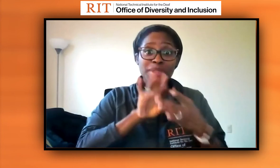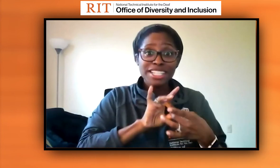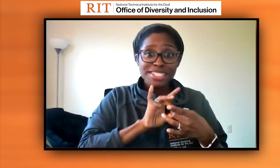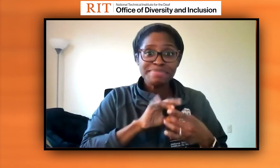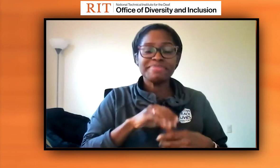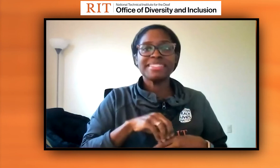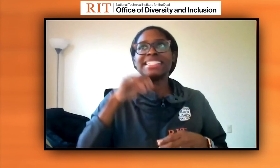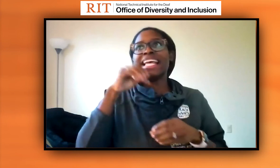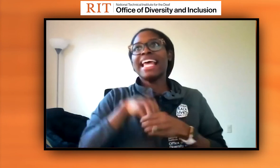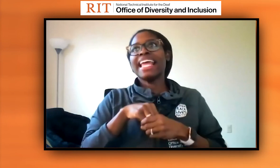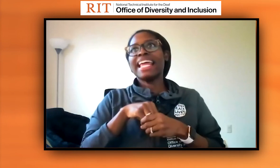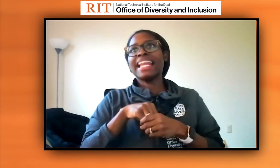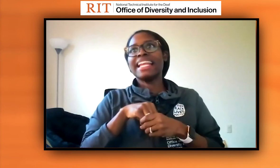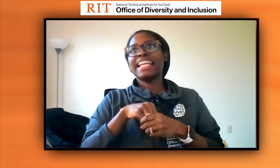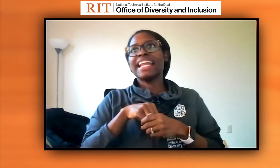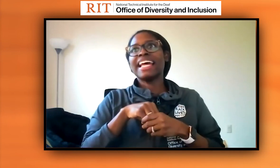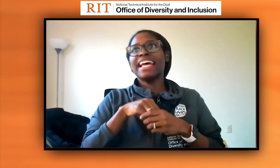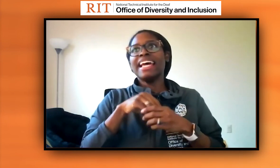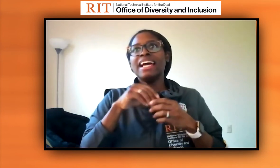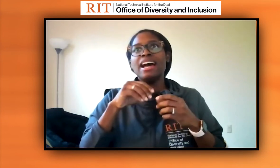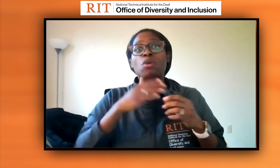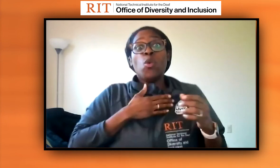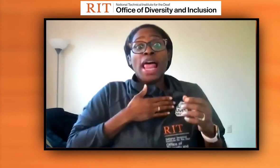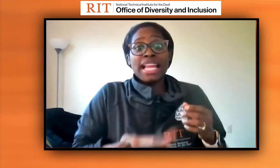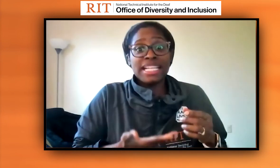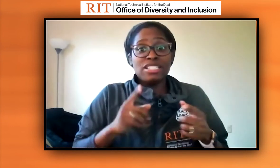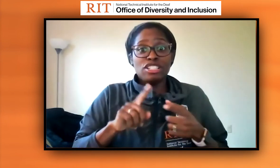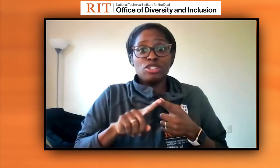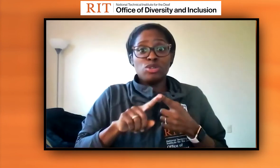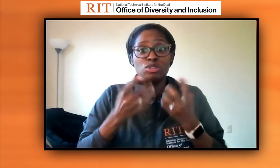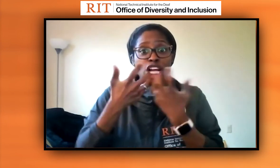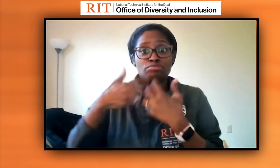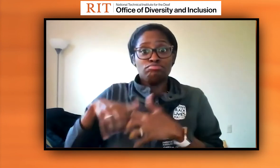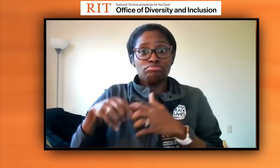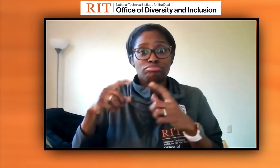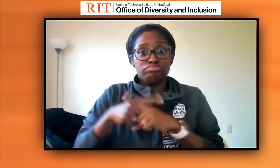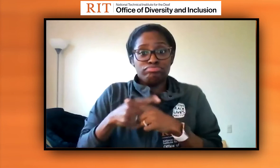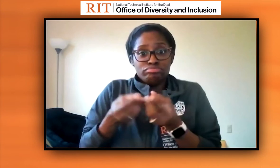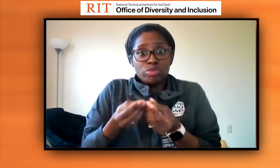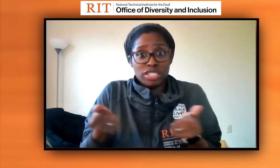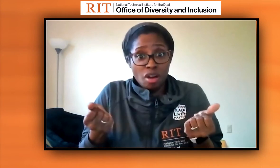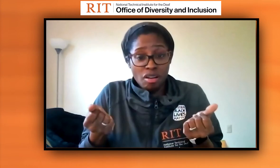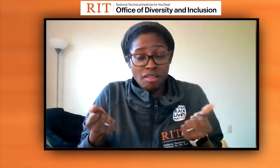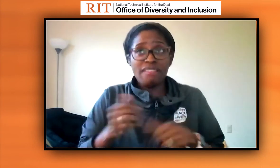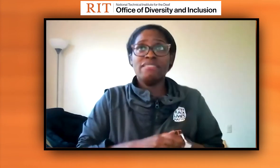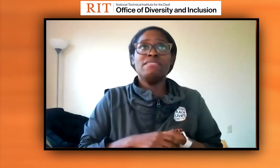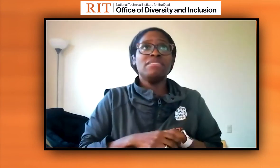in developing relationships, in conflict resolution.